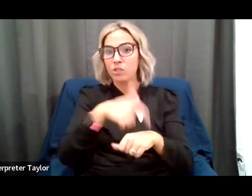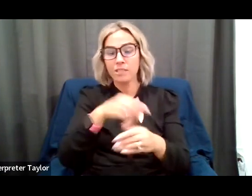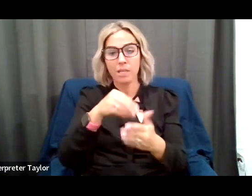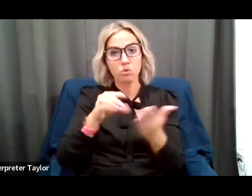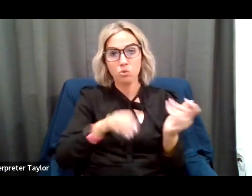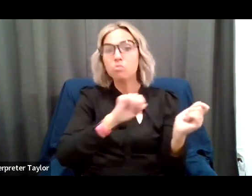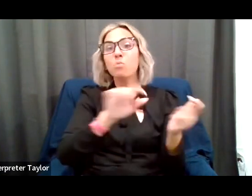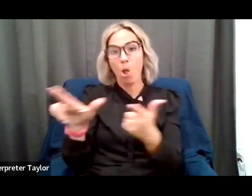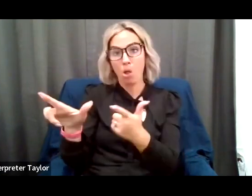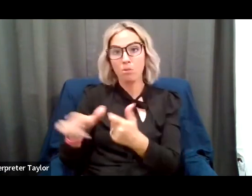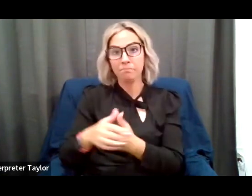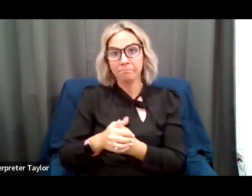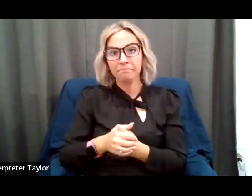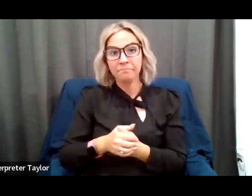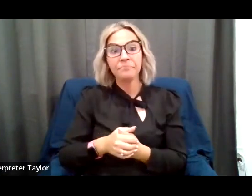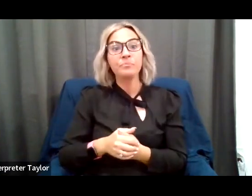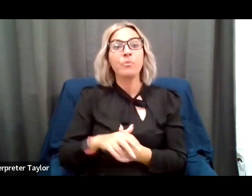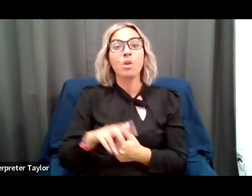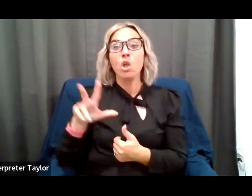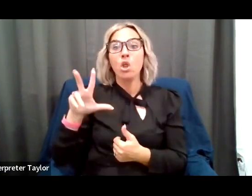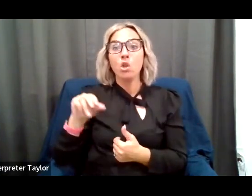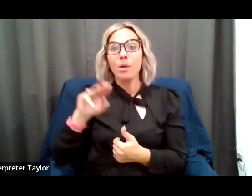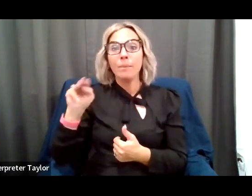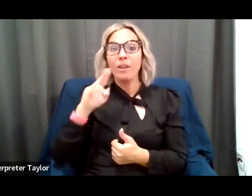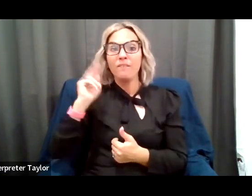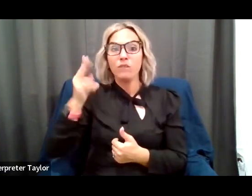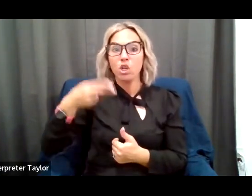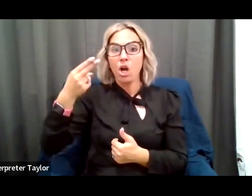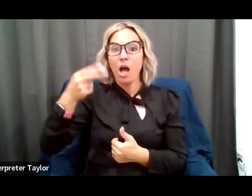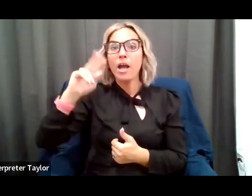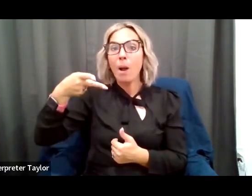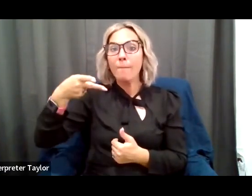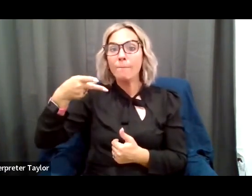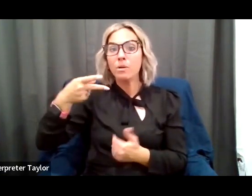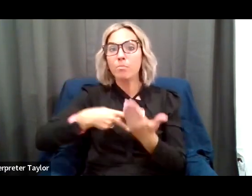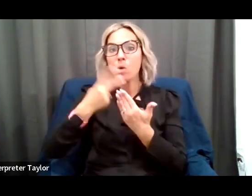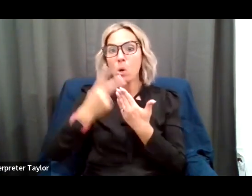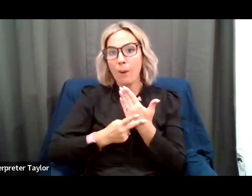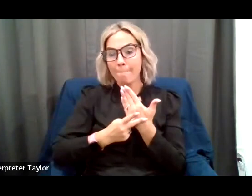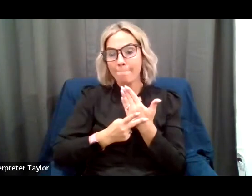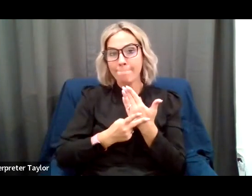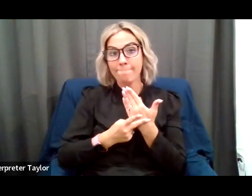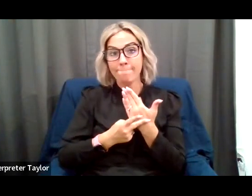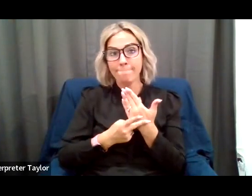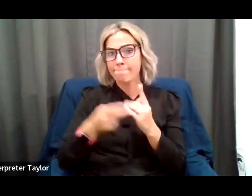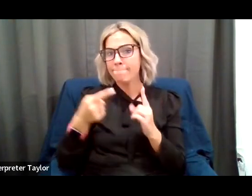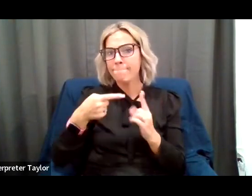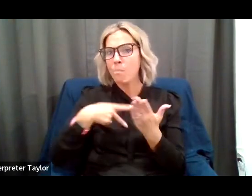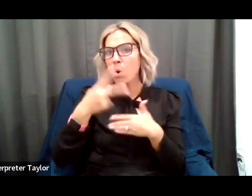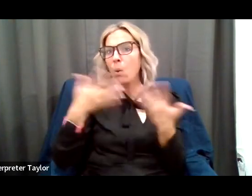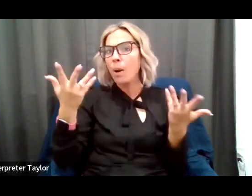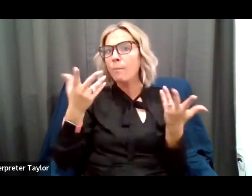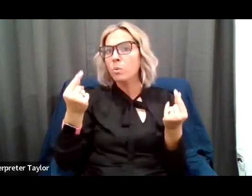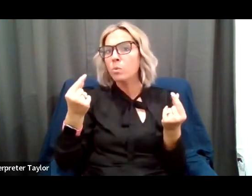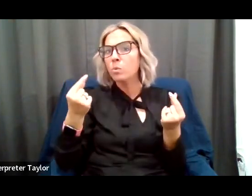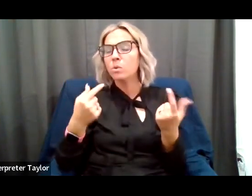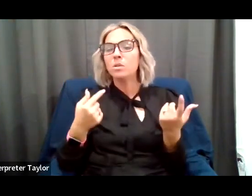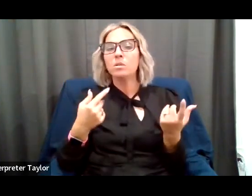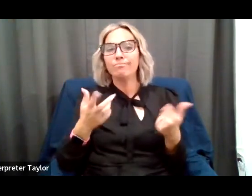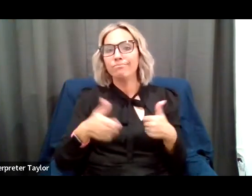Um, 30 million for Higher-Up Program. This is a program that provides funding to